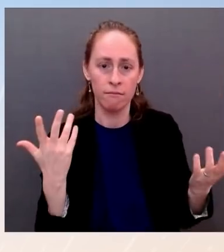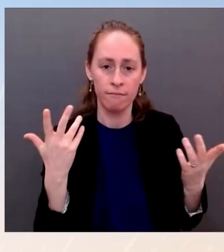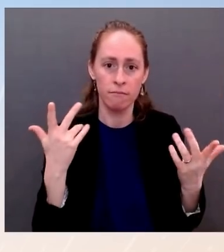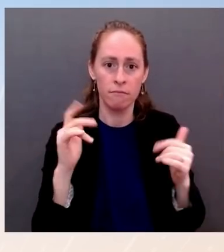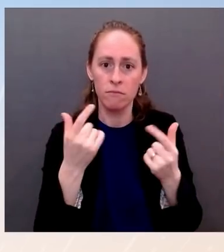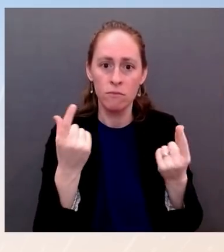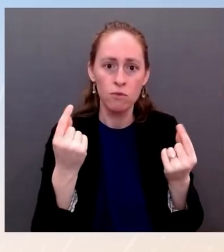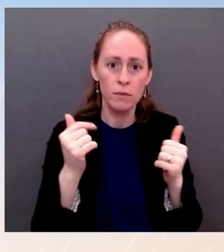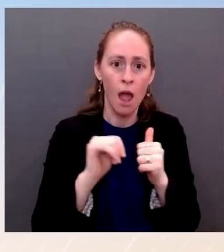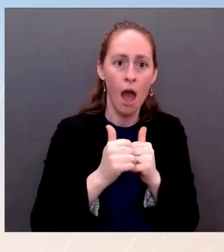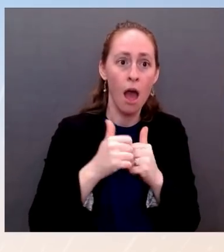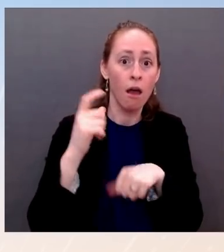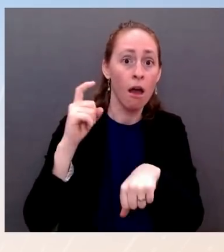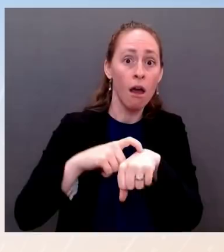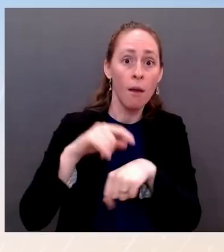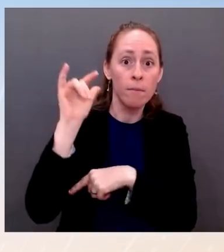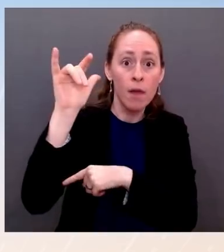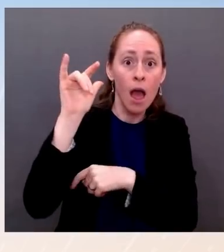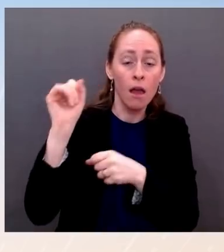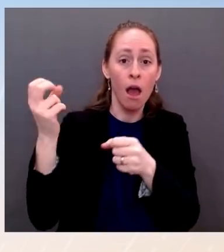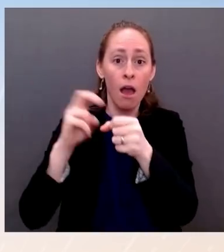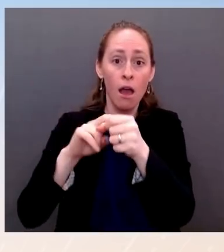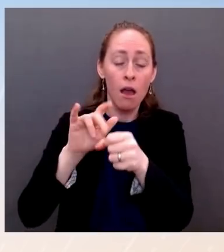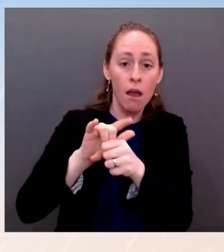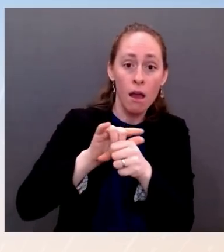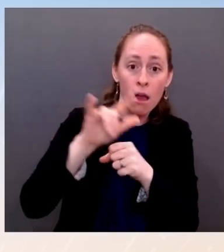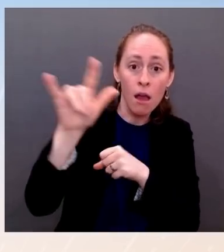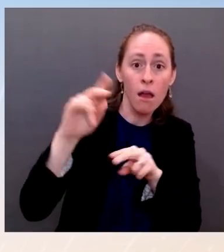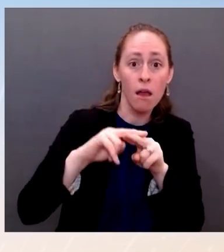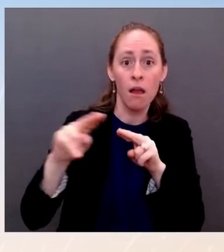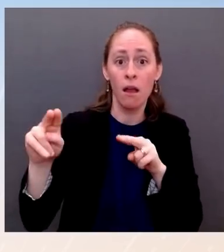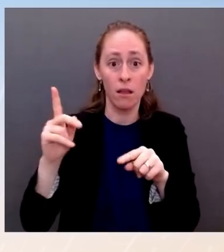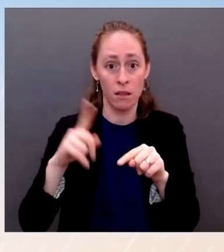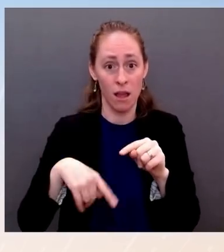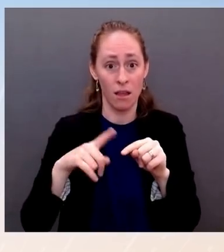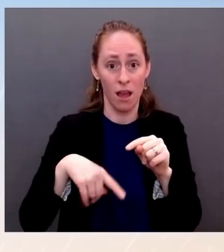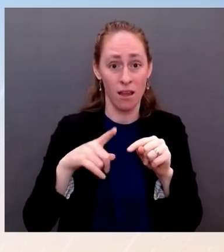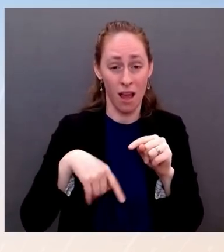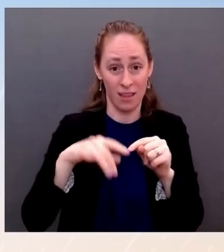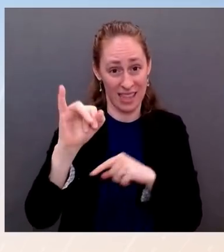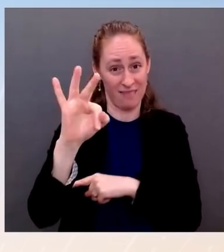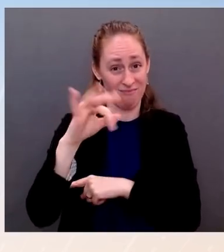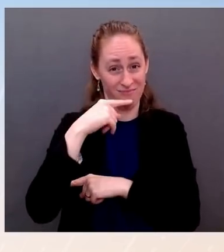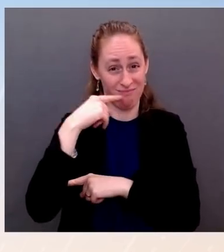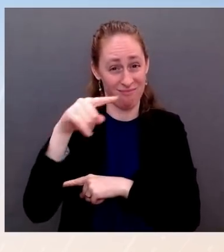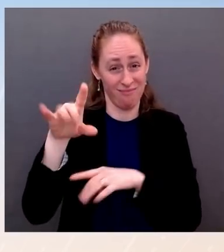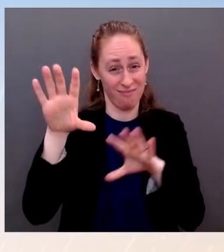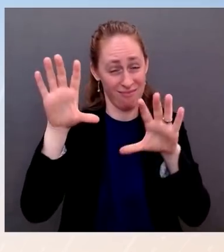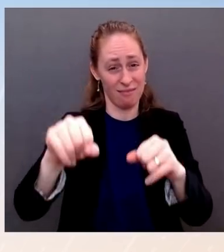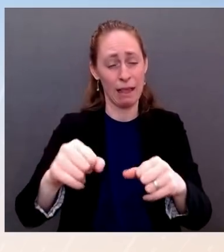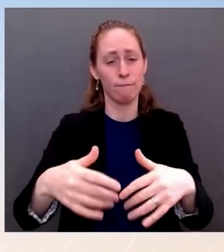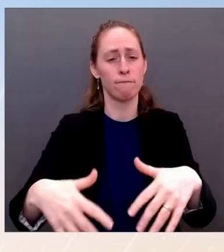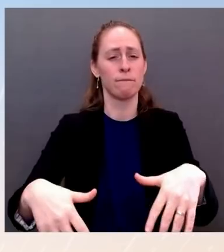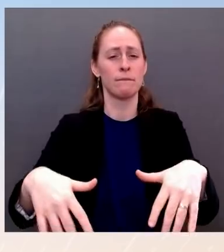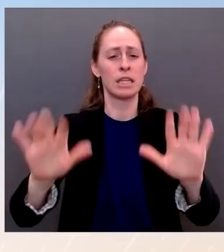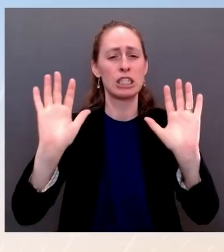Now, again, I'm not standing here and saying what is going to happen or not happen. I'm only standing here to say that the risk is now high enough